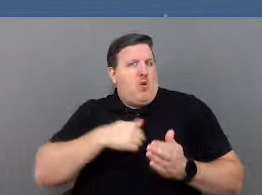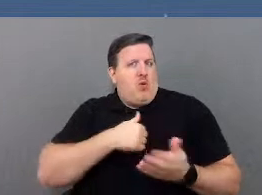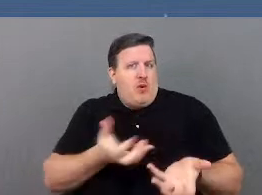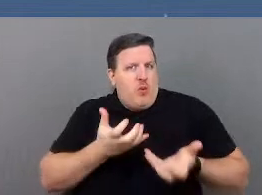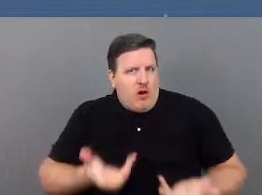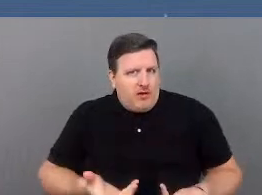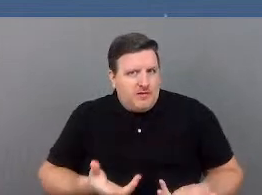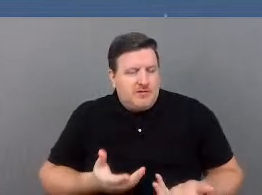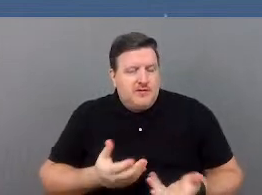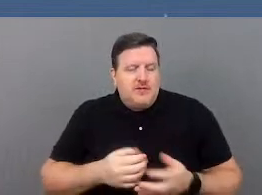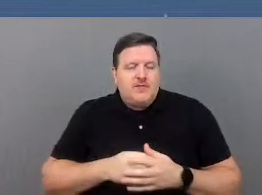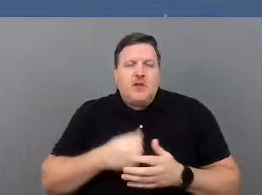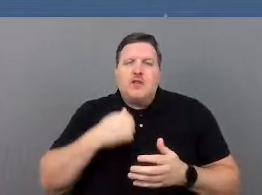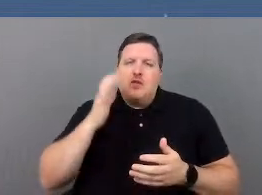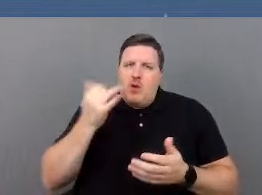≫ COUNCIL PRESIDENT BENDER: THANK YOU.